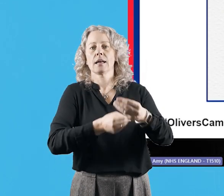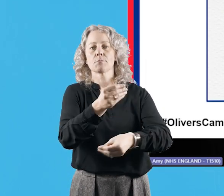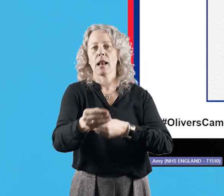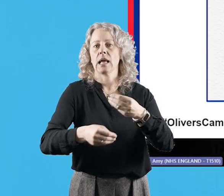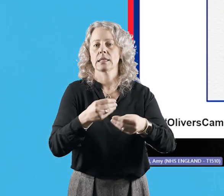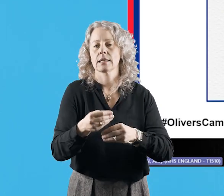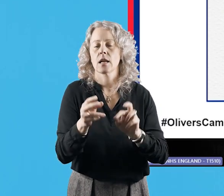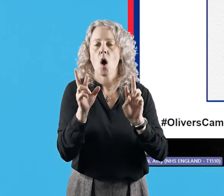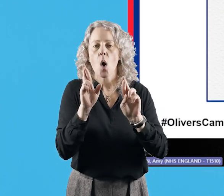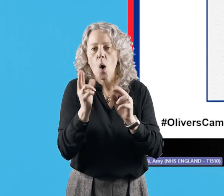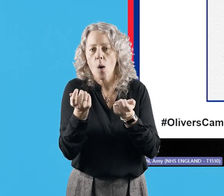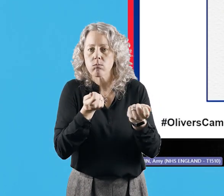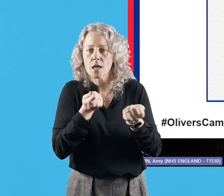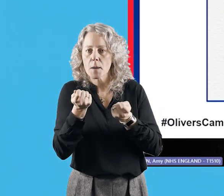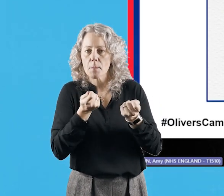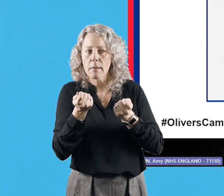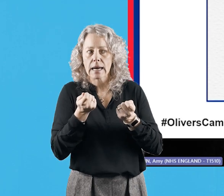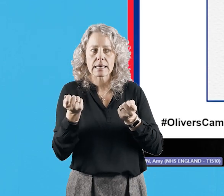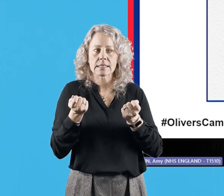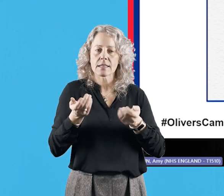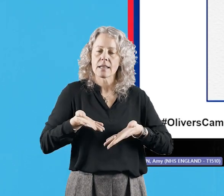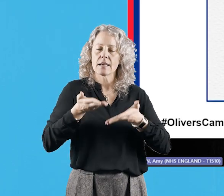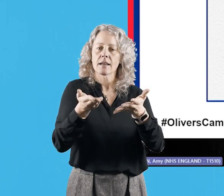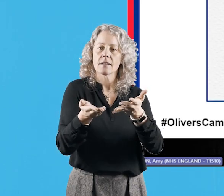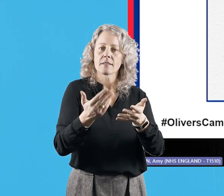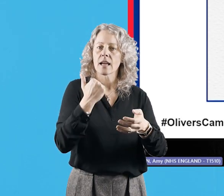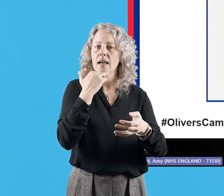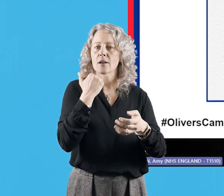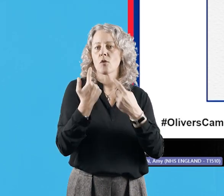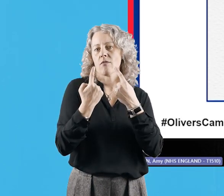So really a bit of a whistle stop talk through. I hope I've